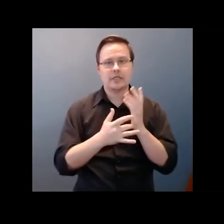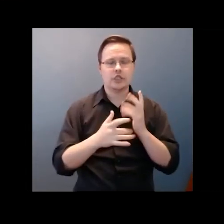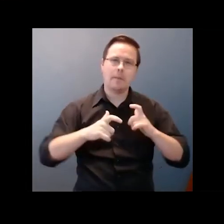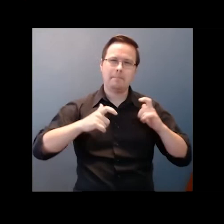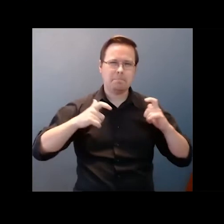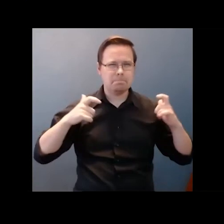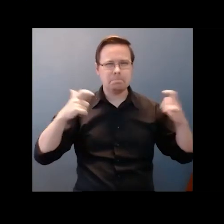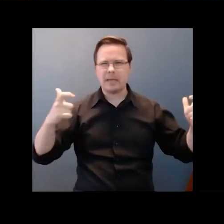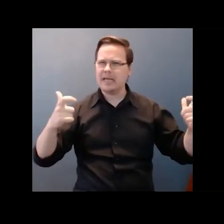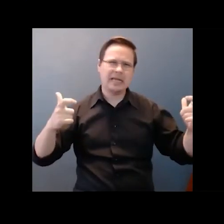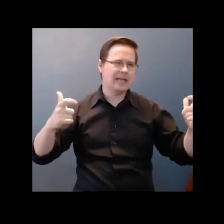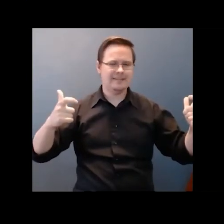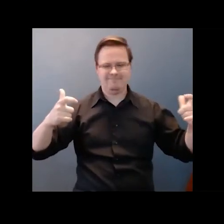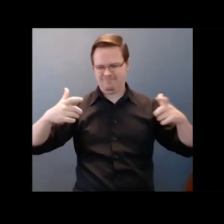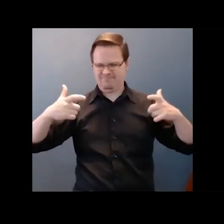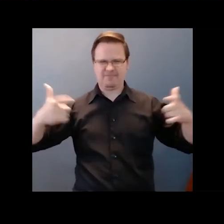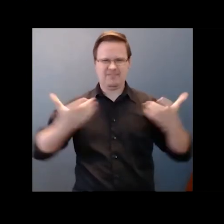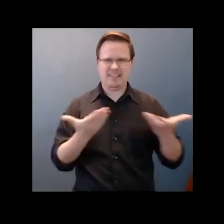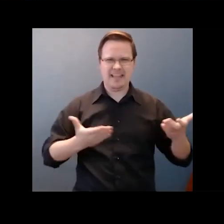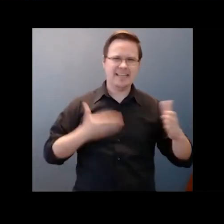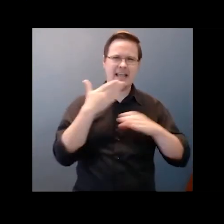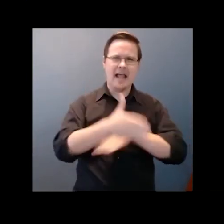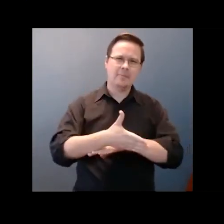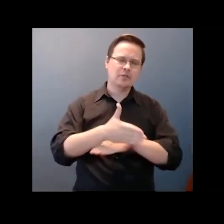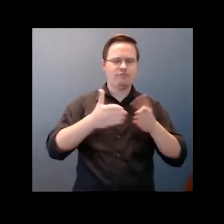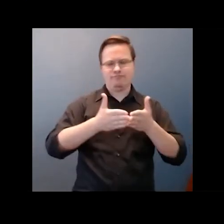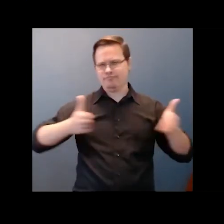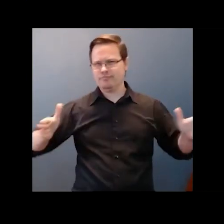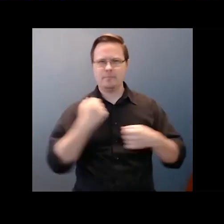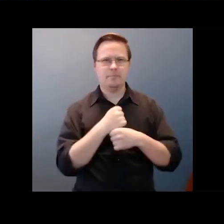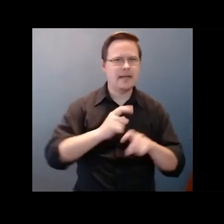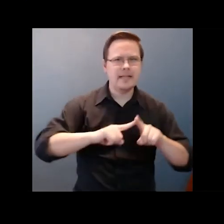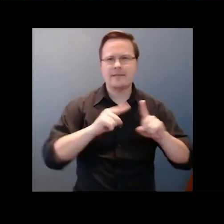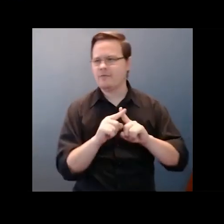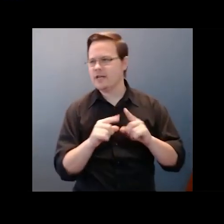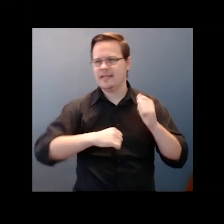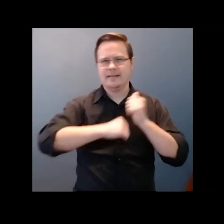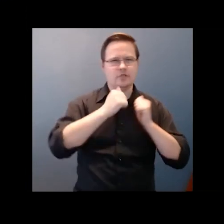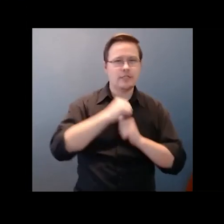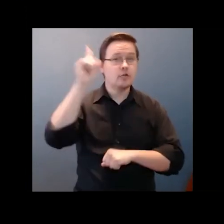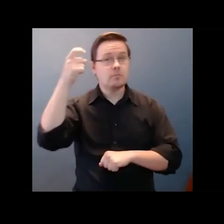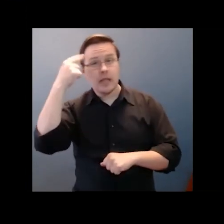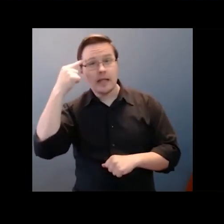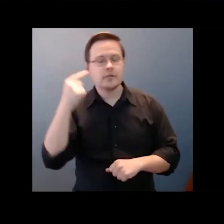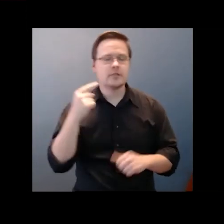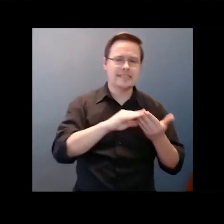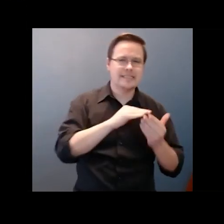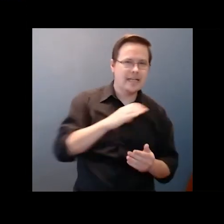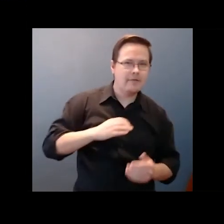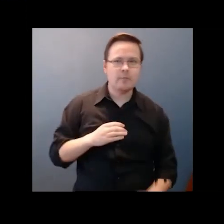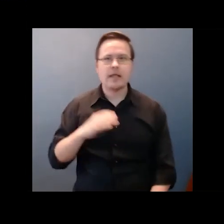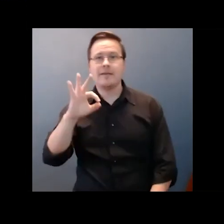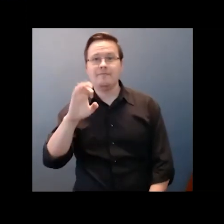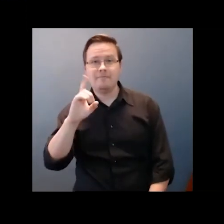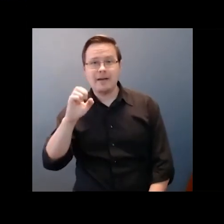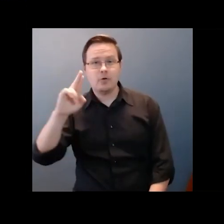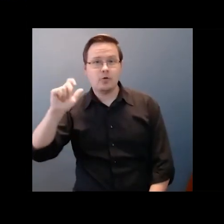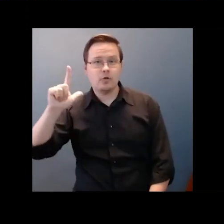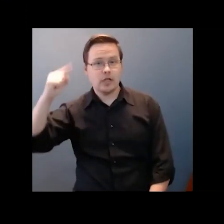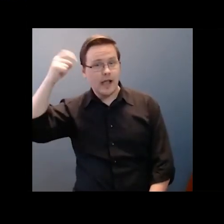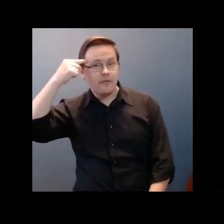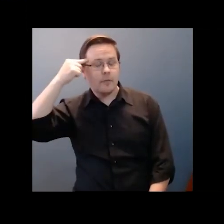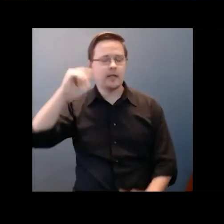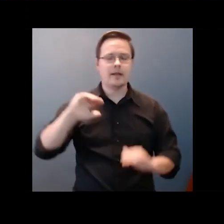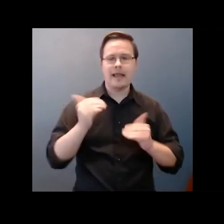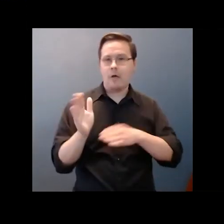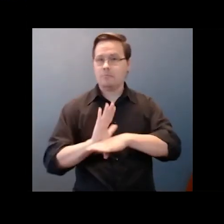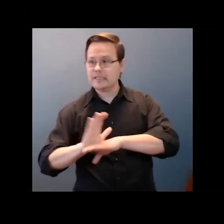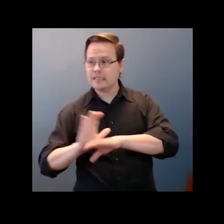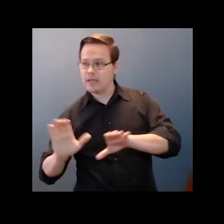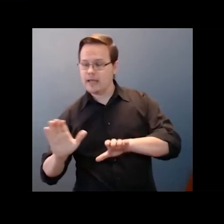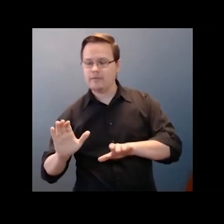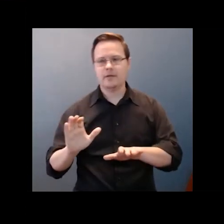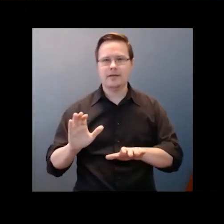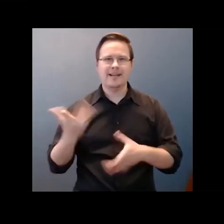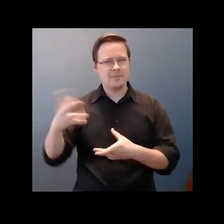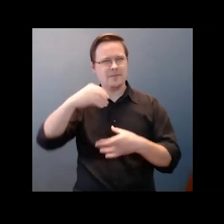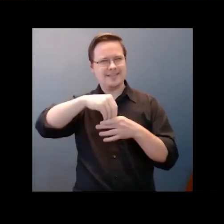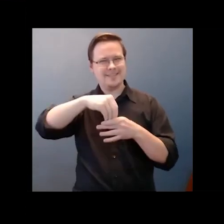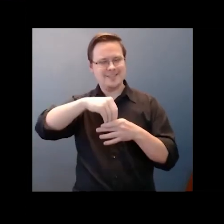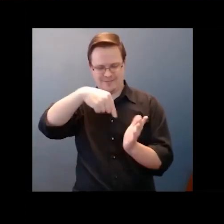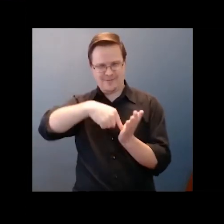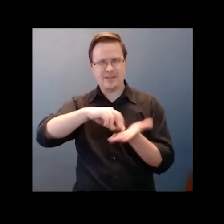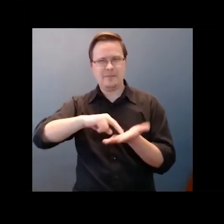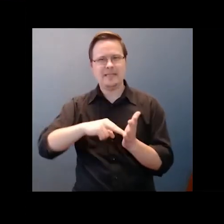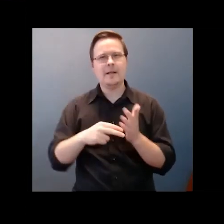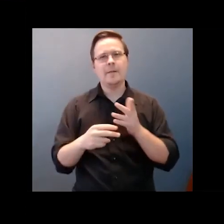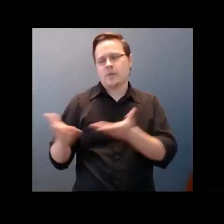Huge, huge juggernaut that happens across many infrastructures, by the acts of many different levels of like the political system from the city council to the federal government to how Companies Act and participation in the ways that we talked about it,